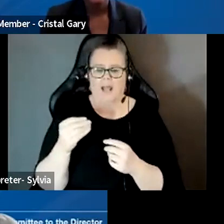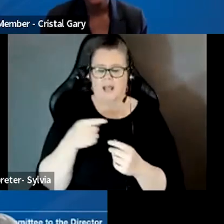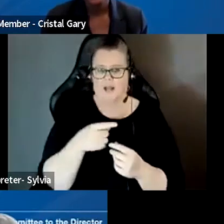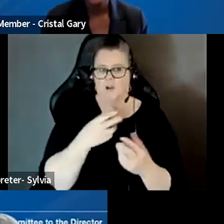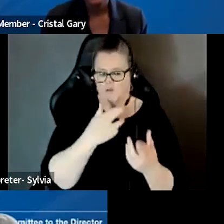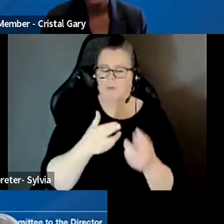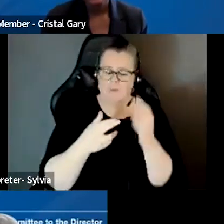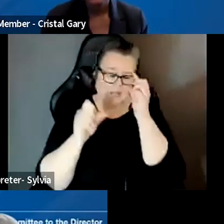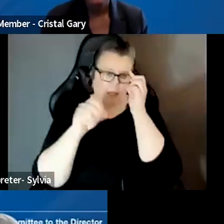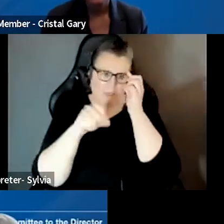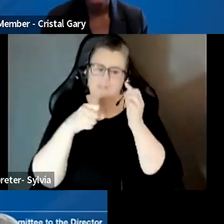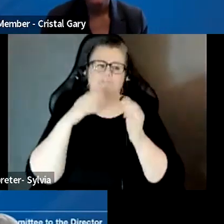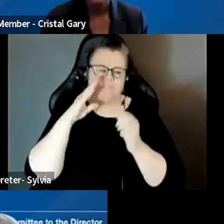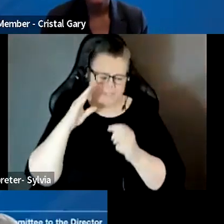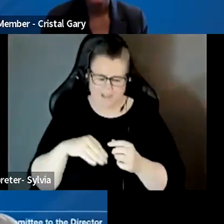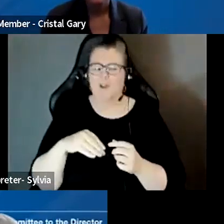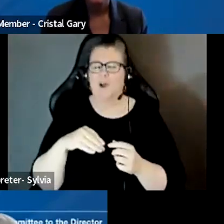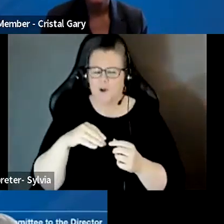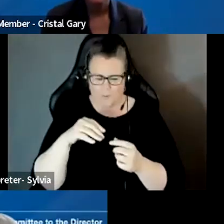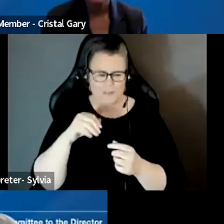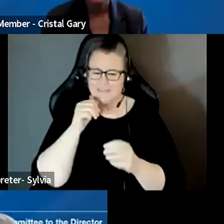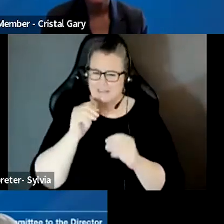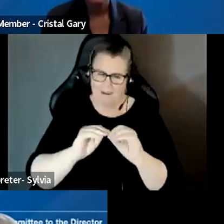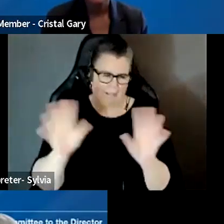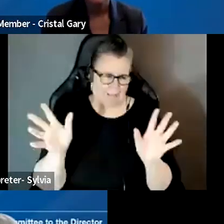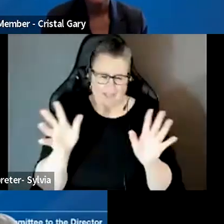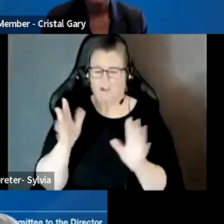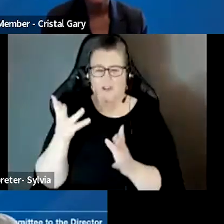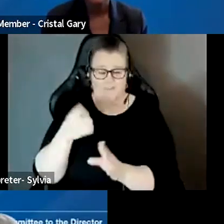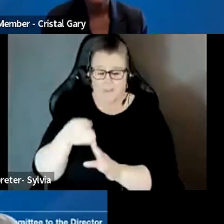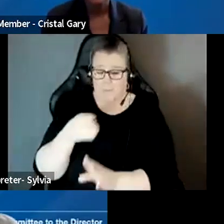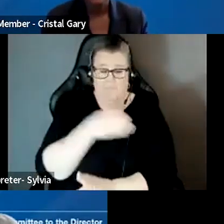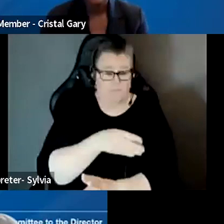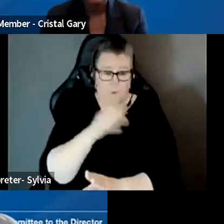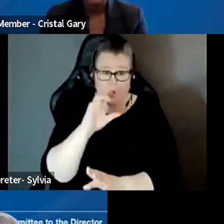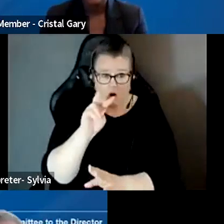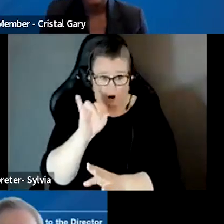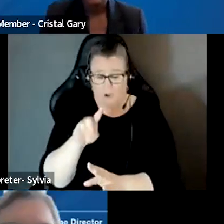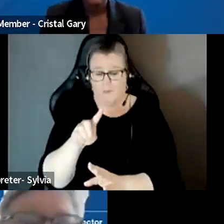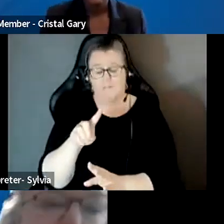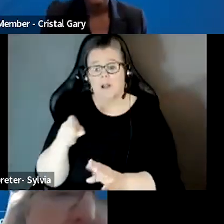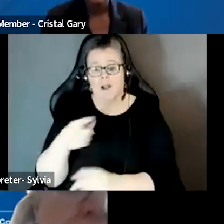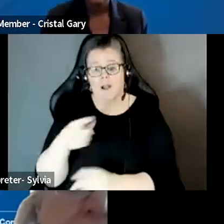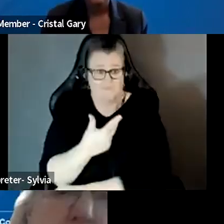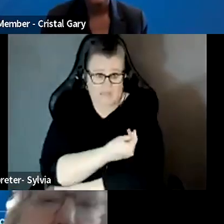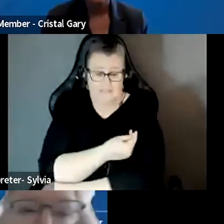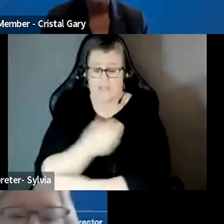And we know even before COVID that vaccine recommendations that are not like clear-cut, you know,